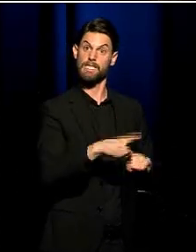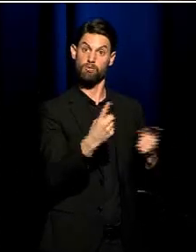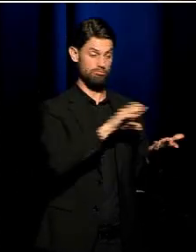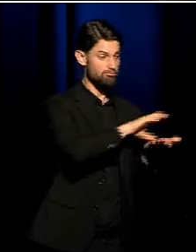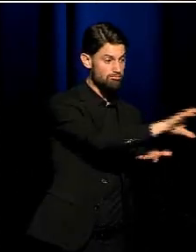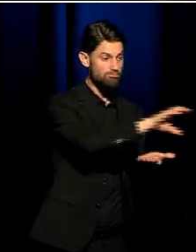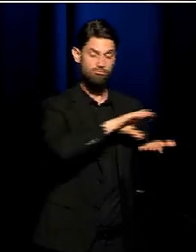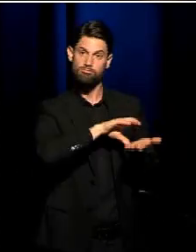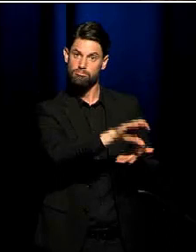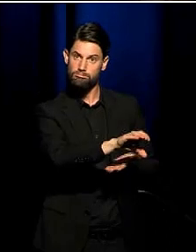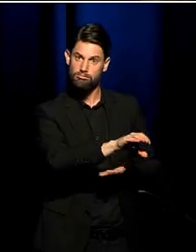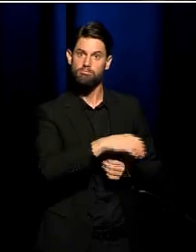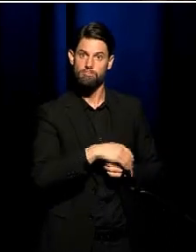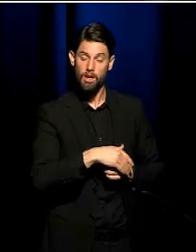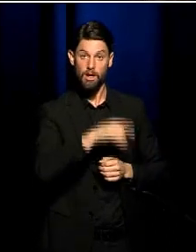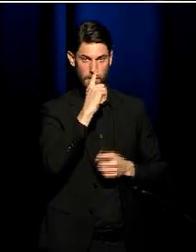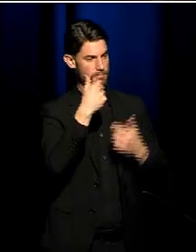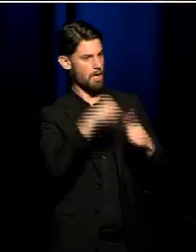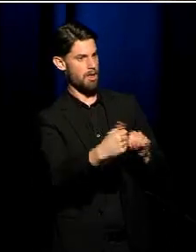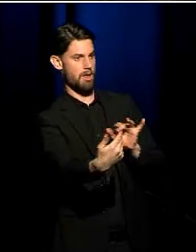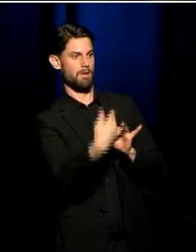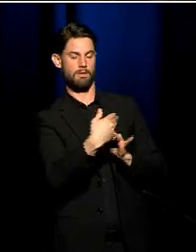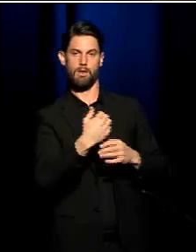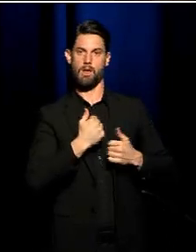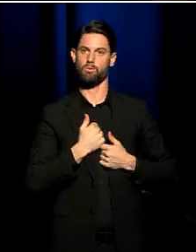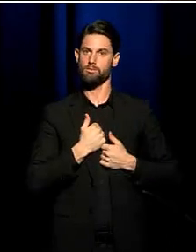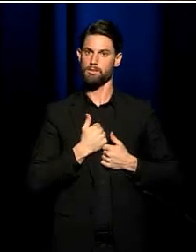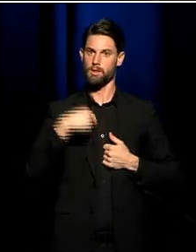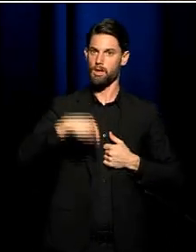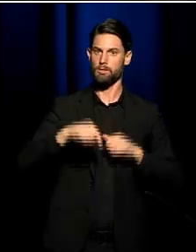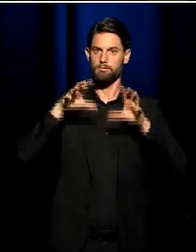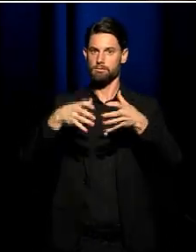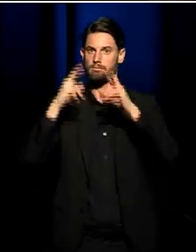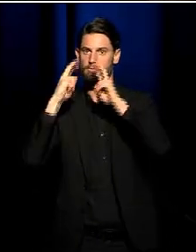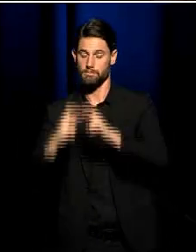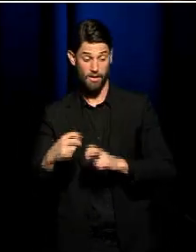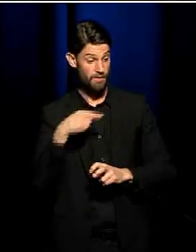with disability, their carers and families. These supports are being funded and